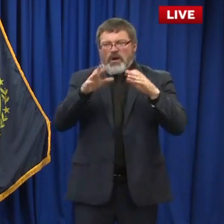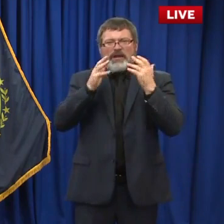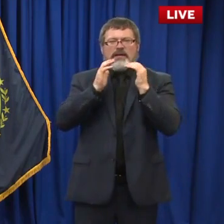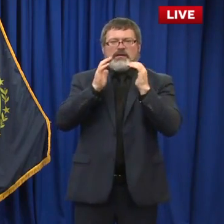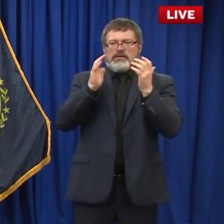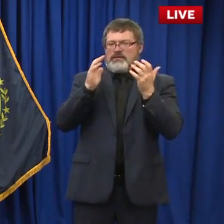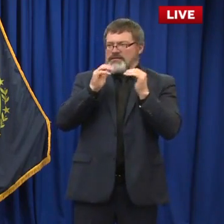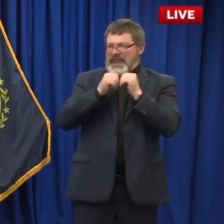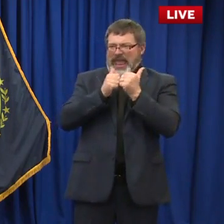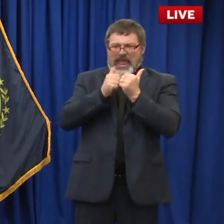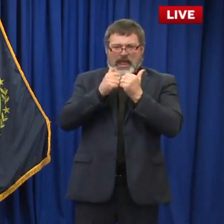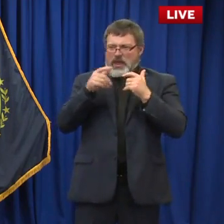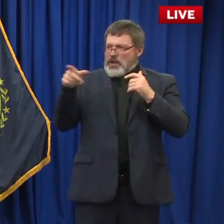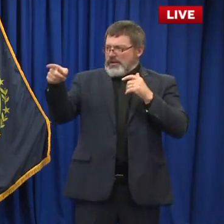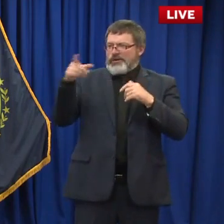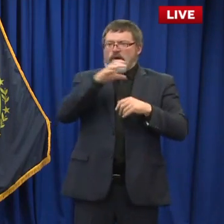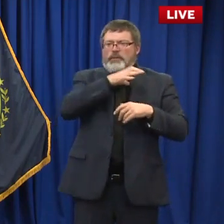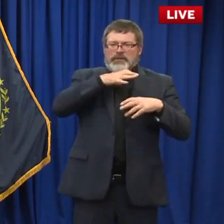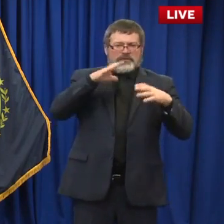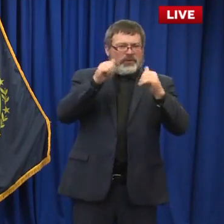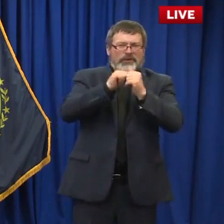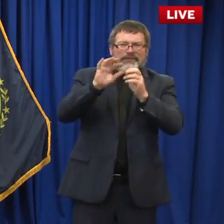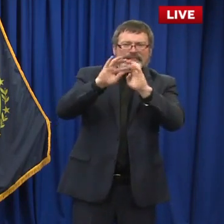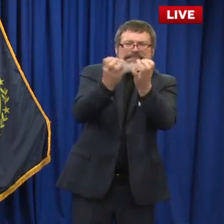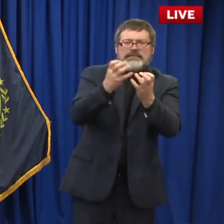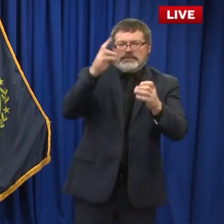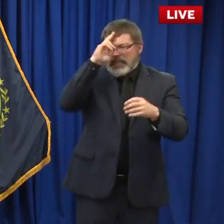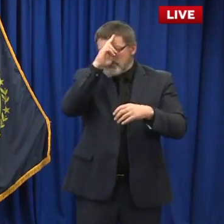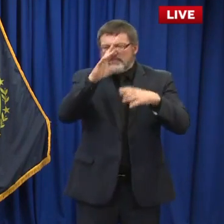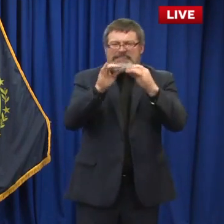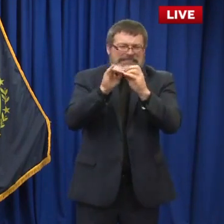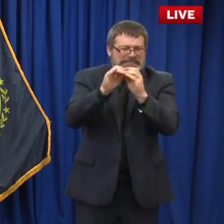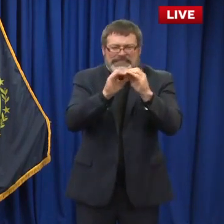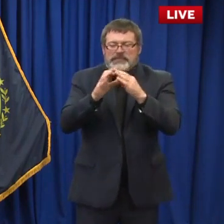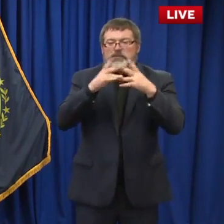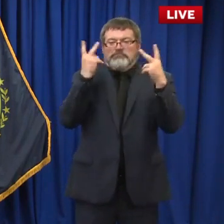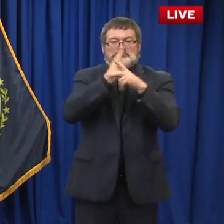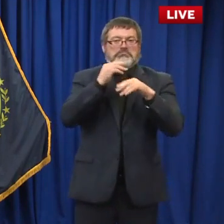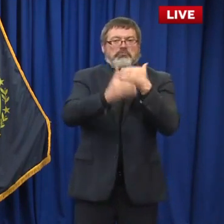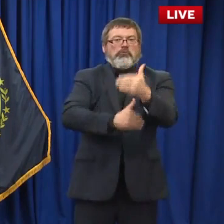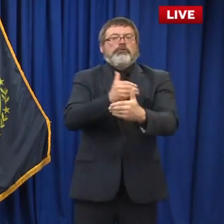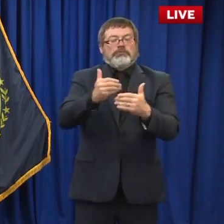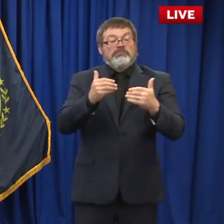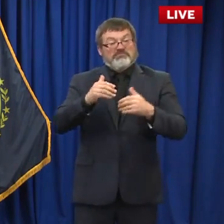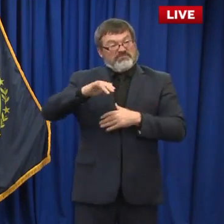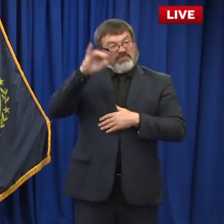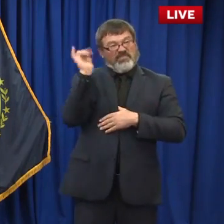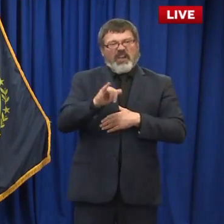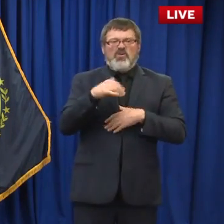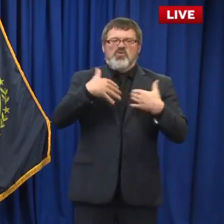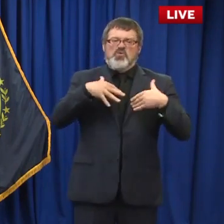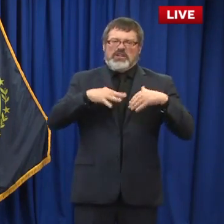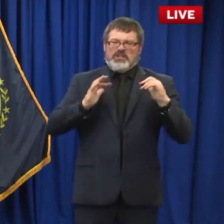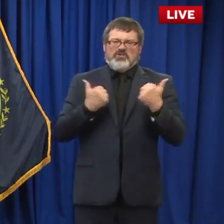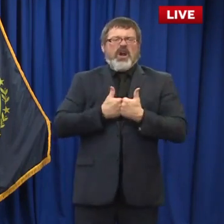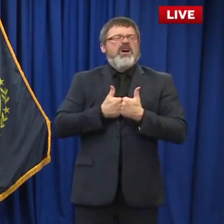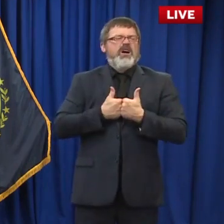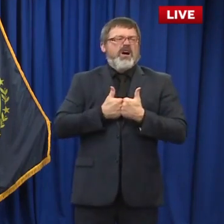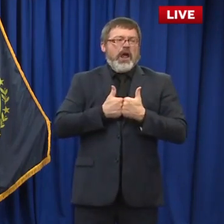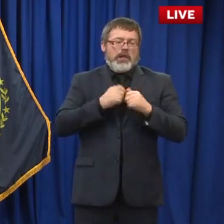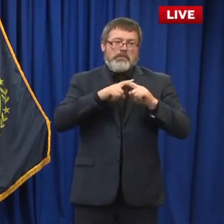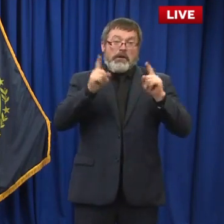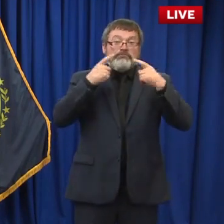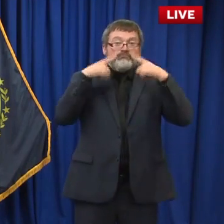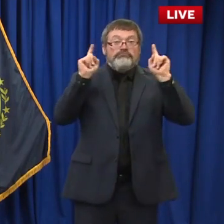THAT WAS NOT AN EASY PROCESS TO WORK THROUGH ALL THE HOSPITALS AND I WANT TO THANK ALL THE HOSPITALS FOR GETTING ON BOARD, UNDERSTANDING IT AND REALLY HELPING MAKE IT -- MAKE THESE